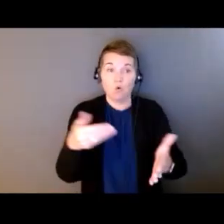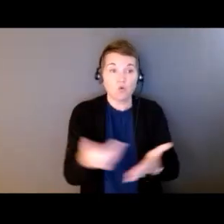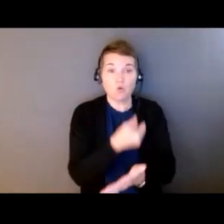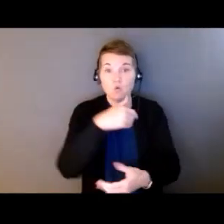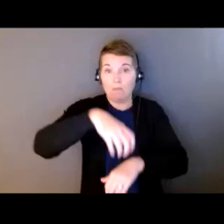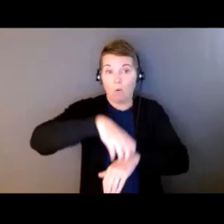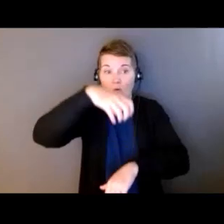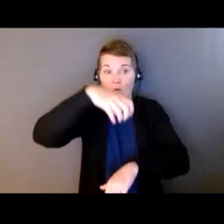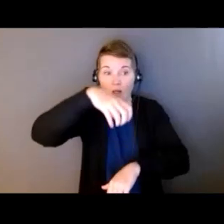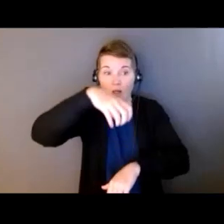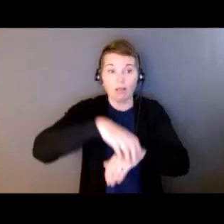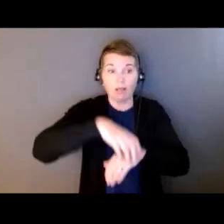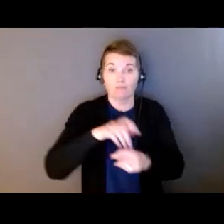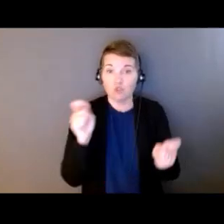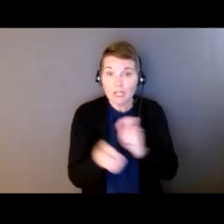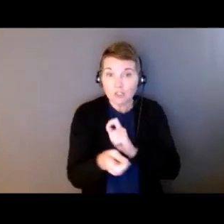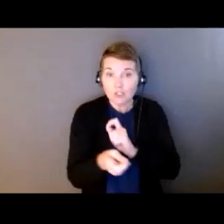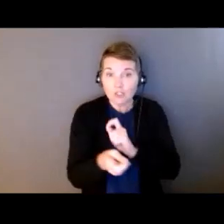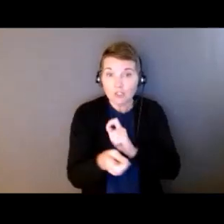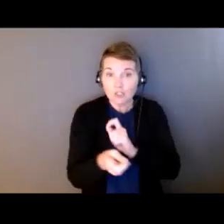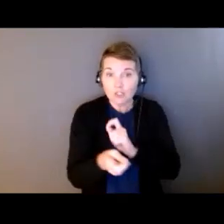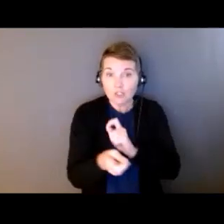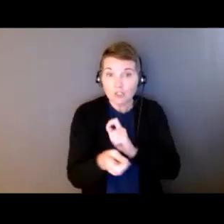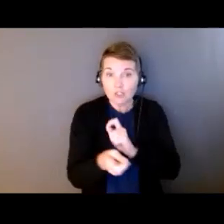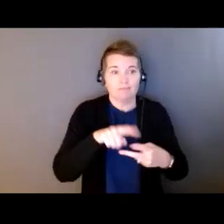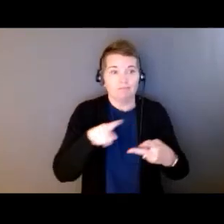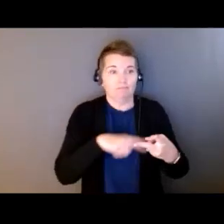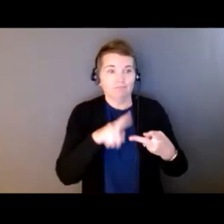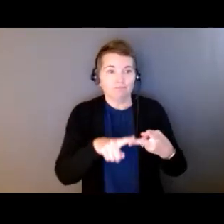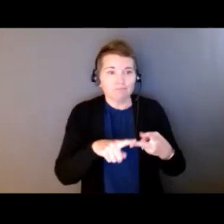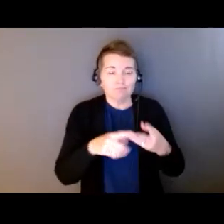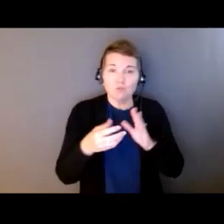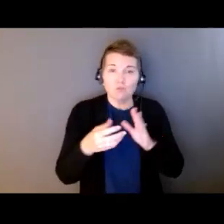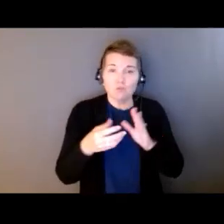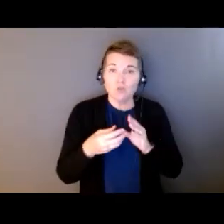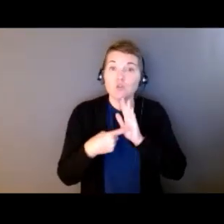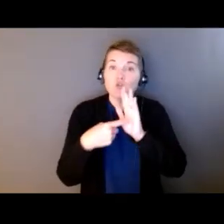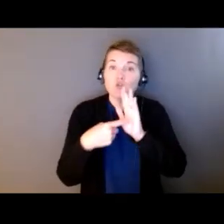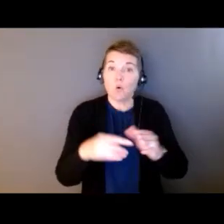Then we'll go into the new guidelines for the updated Circulation and Touring component.